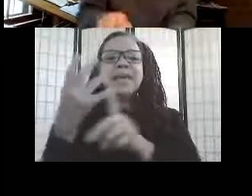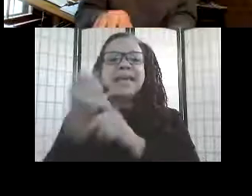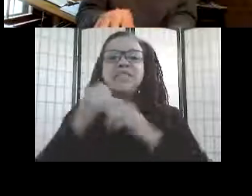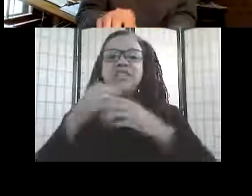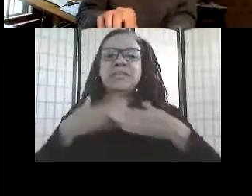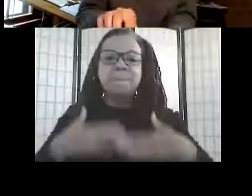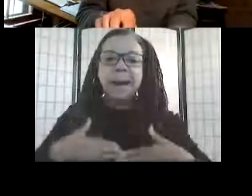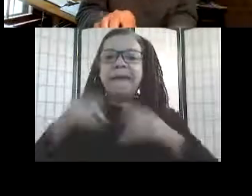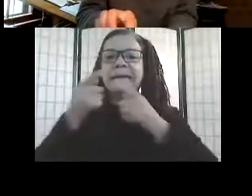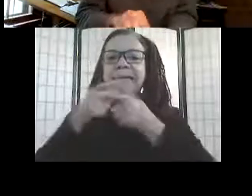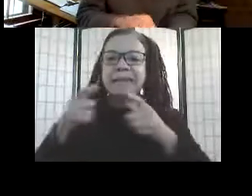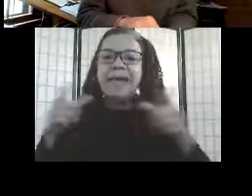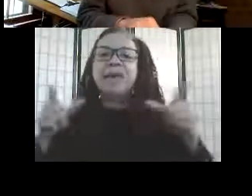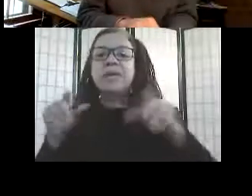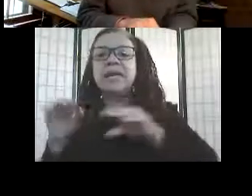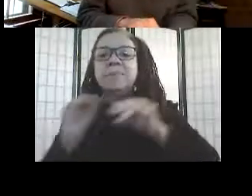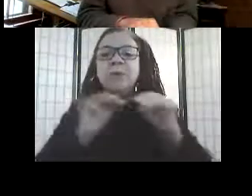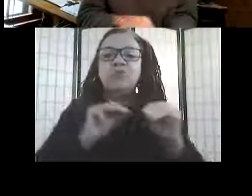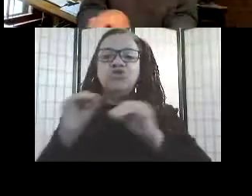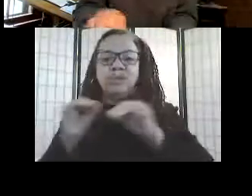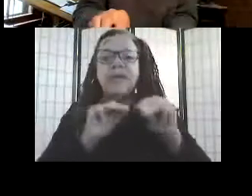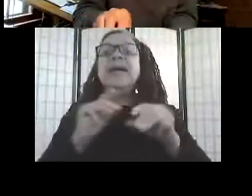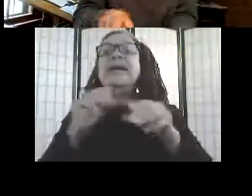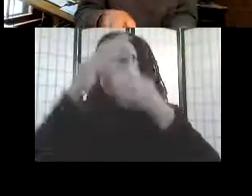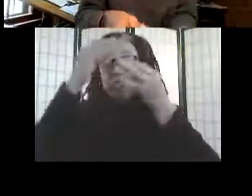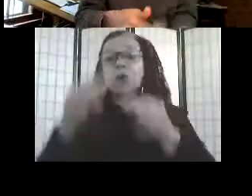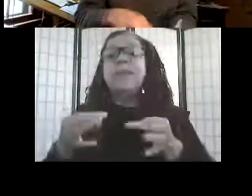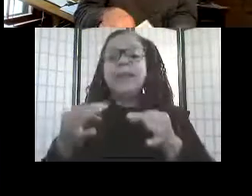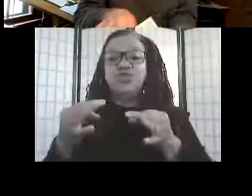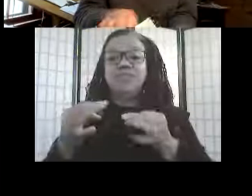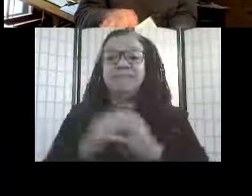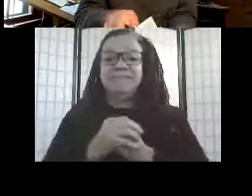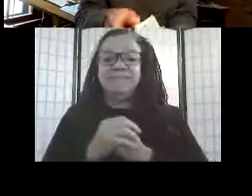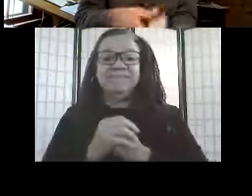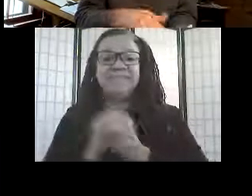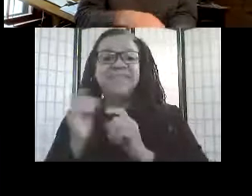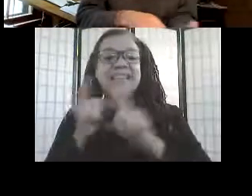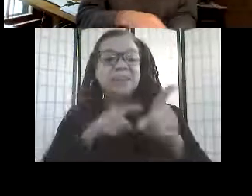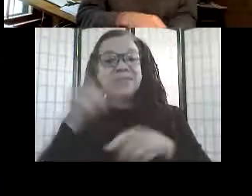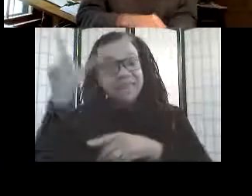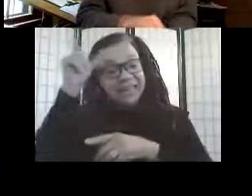and his emotion, um, and his determination, coming to this Lincoln speech,